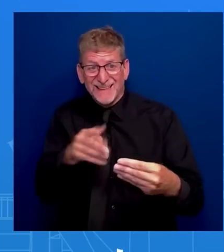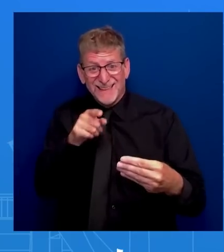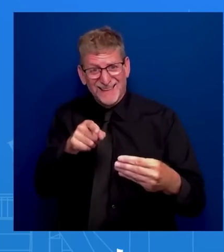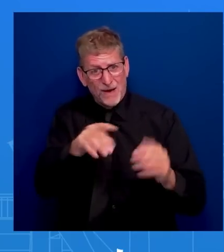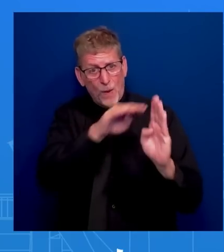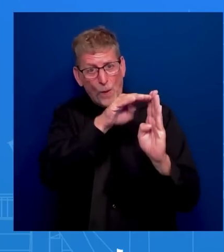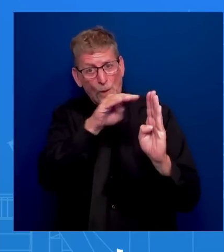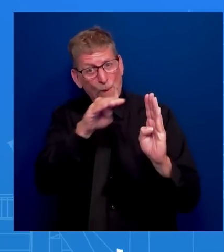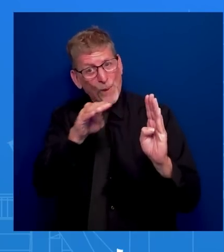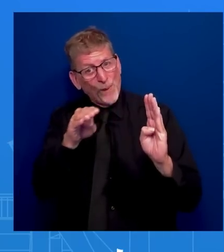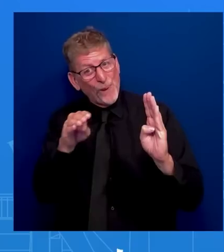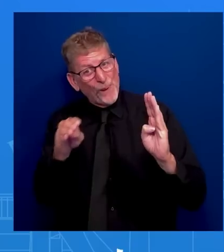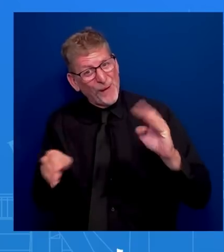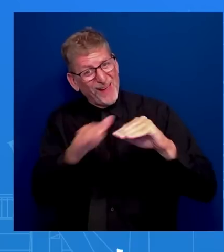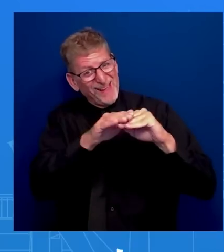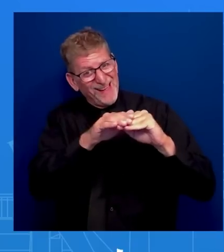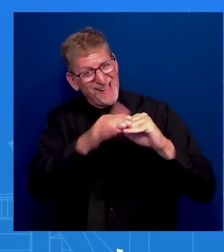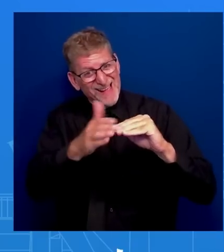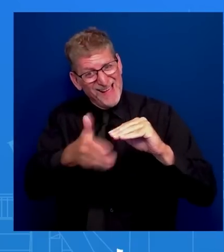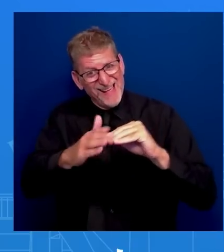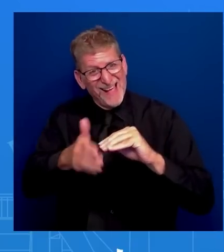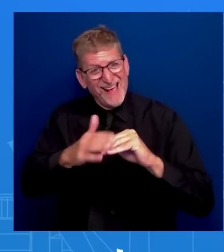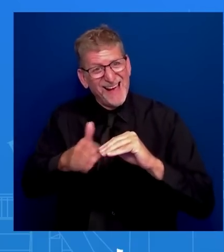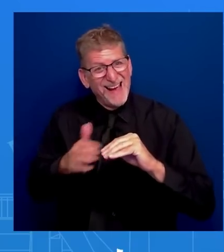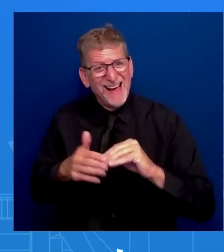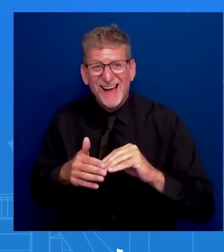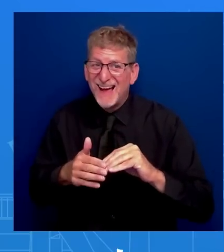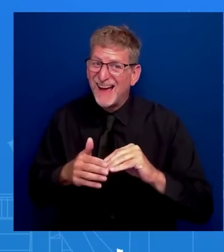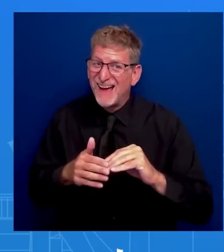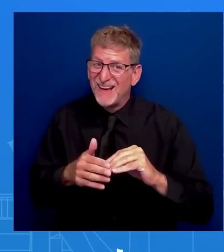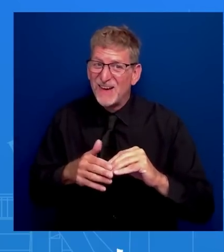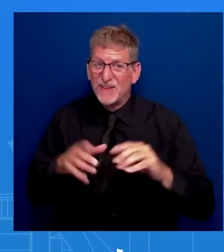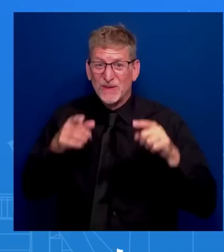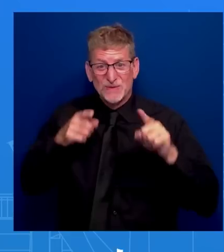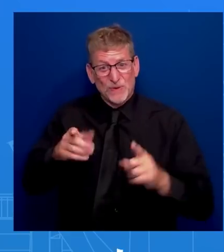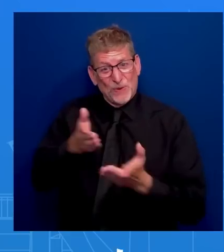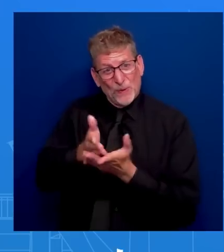The most common price at gas stations today is $3.79.